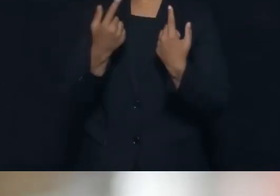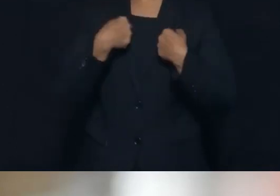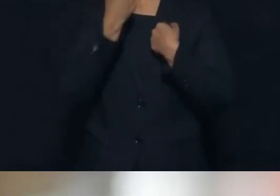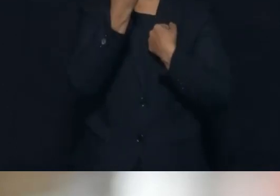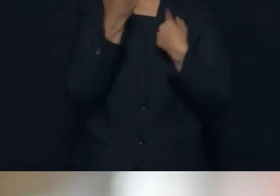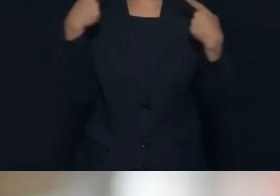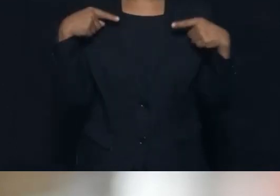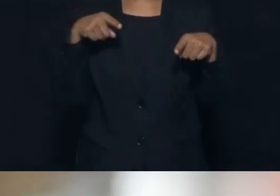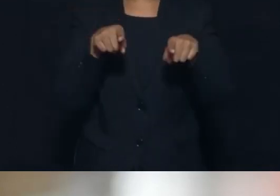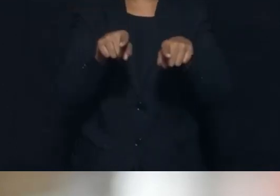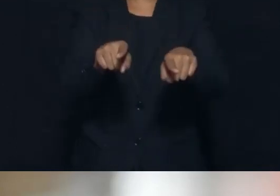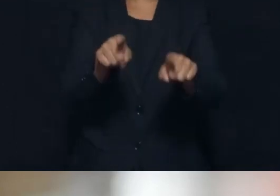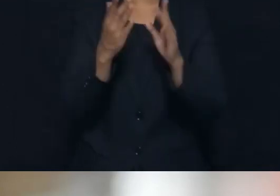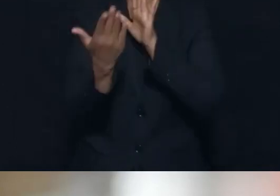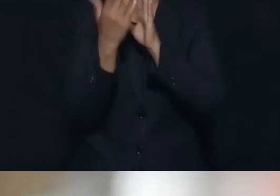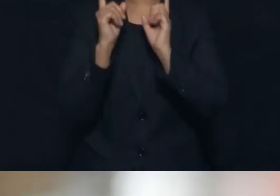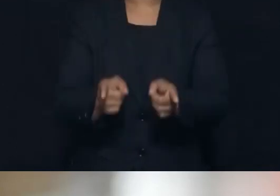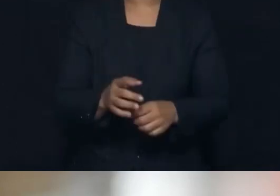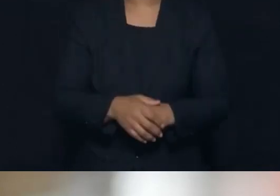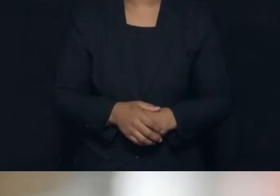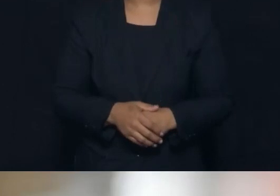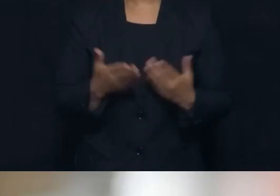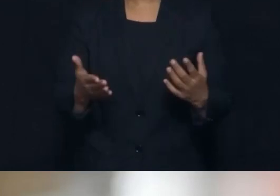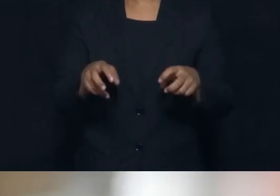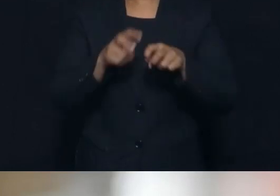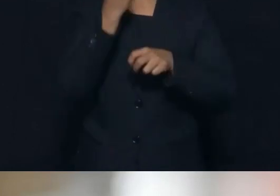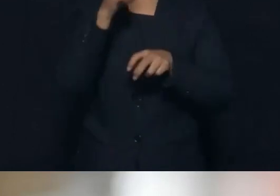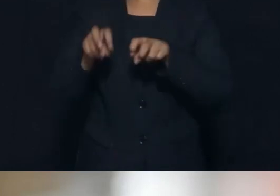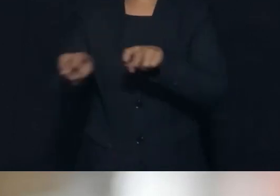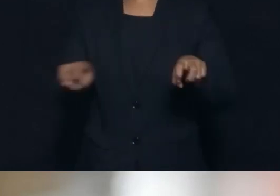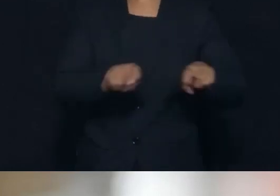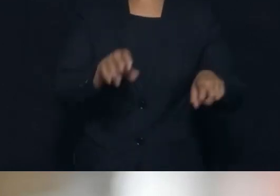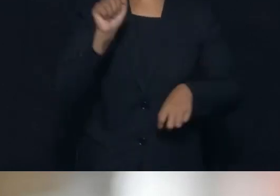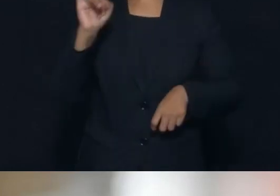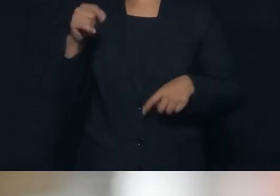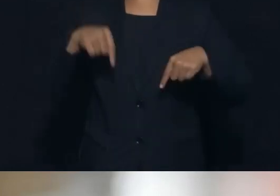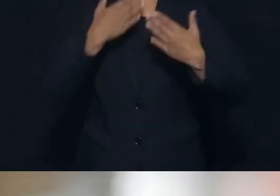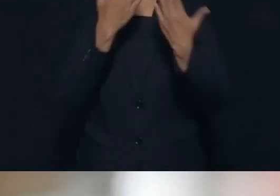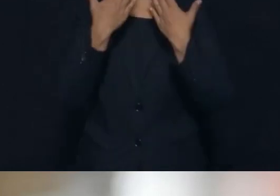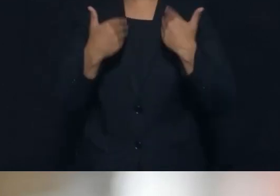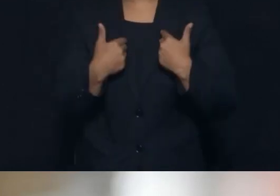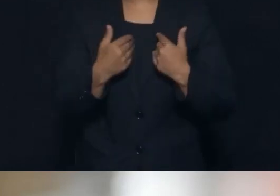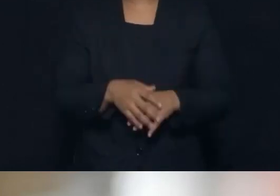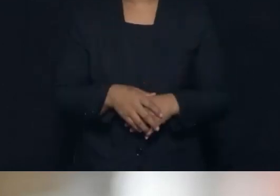I don't know if this Swedish standardisation organisations are here beyond Hans and Susanna.